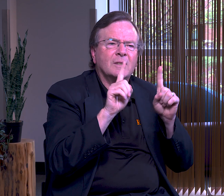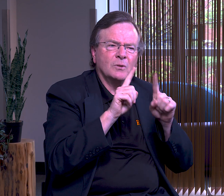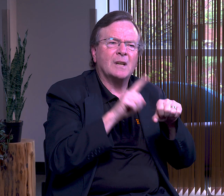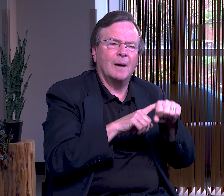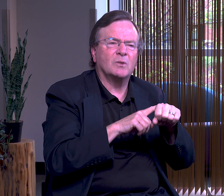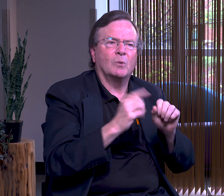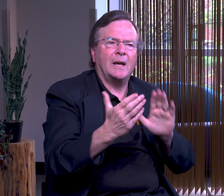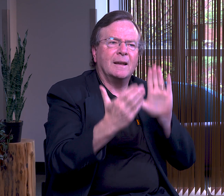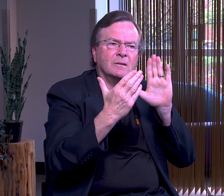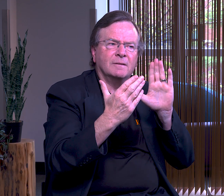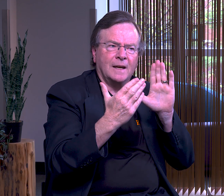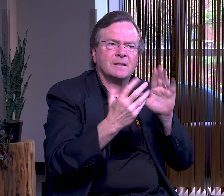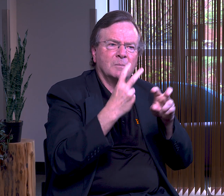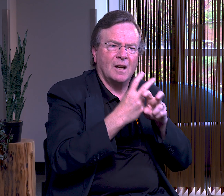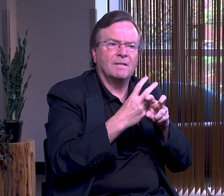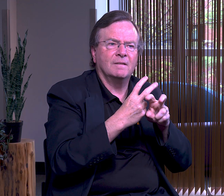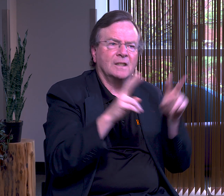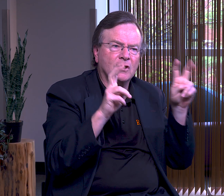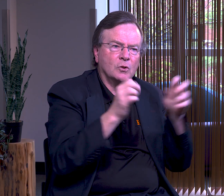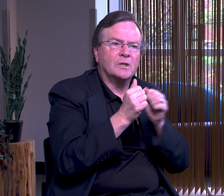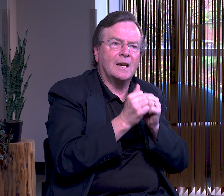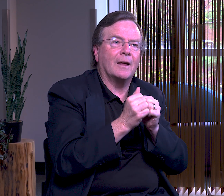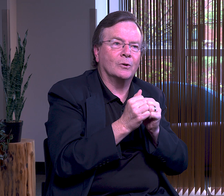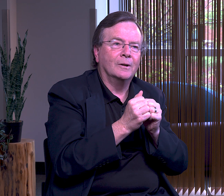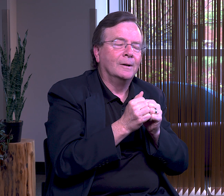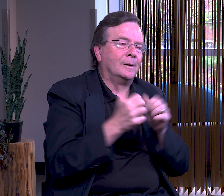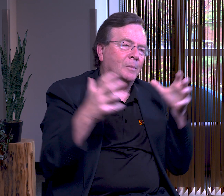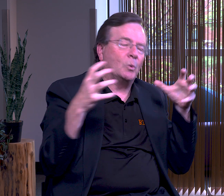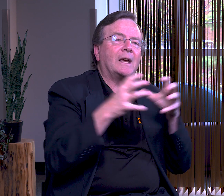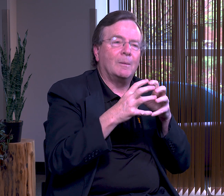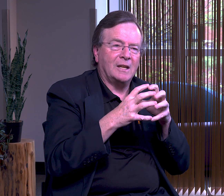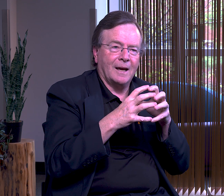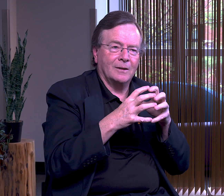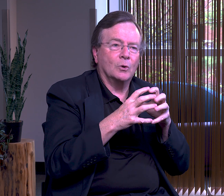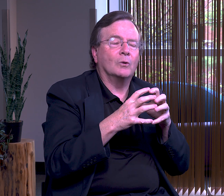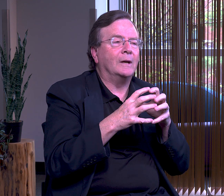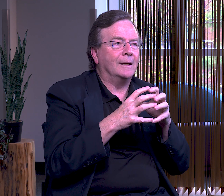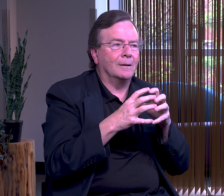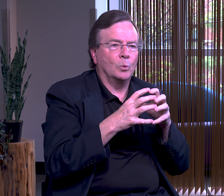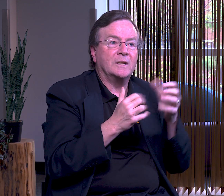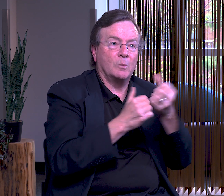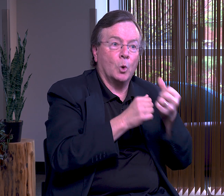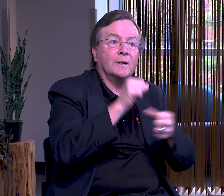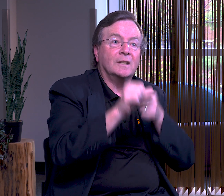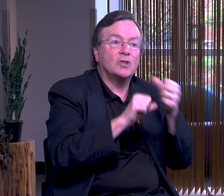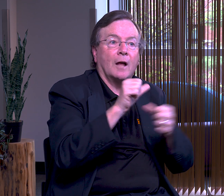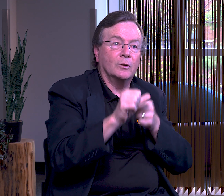different times we had to face some tough issues together, but we came together and we supported each other.